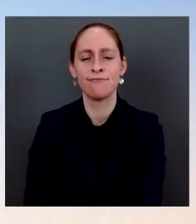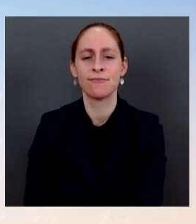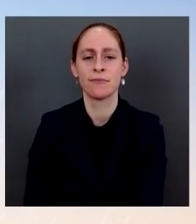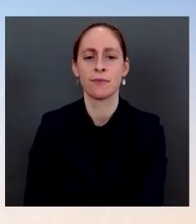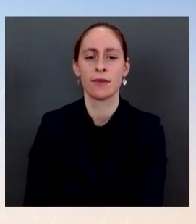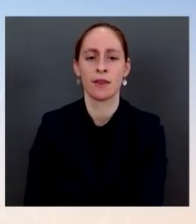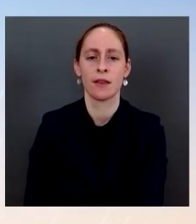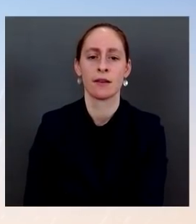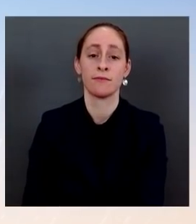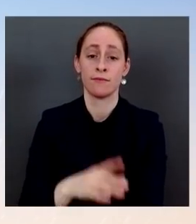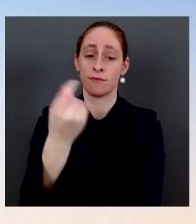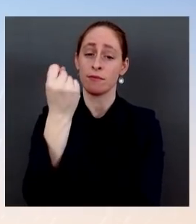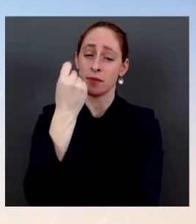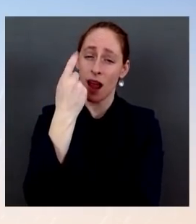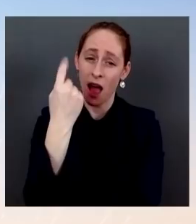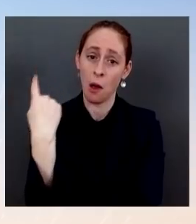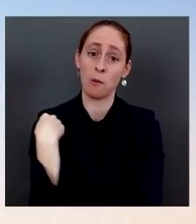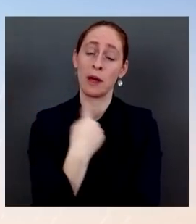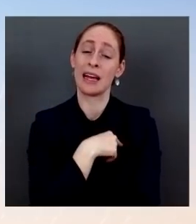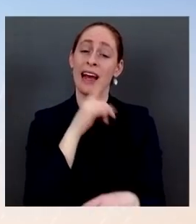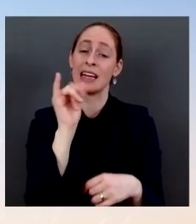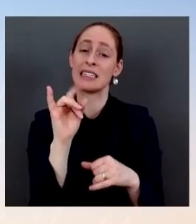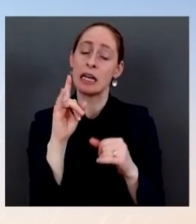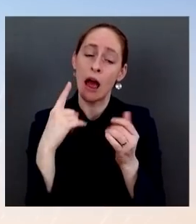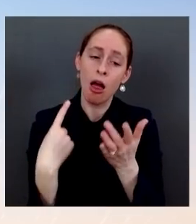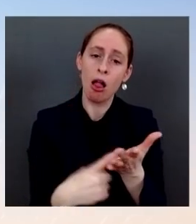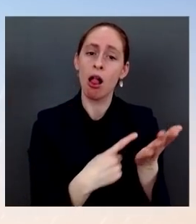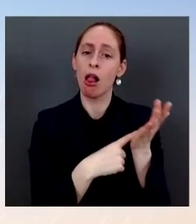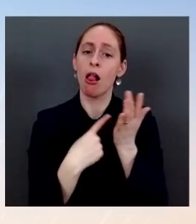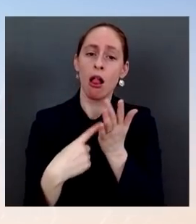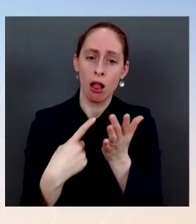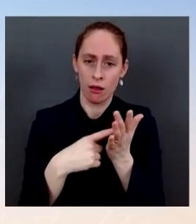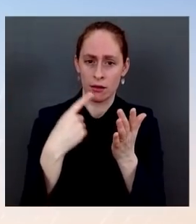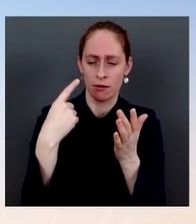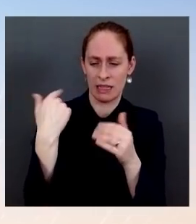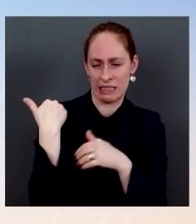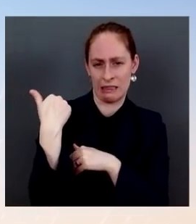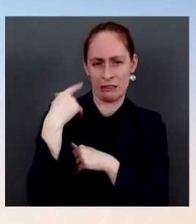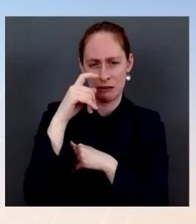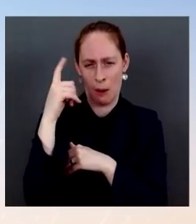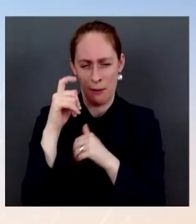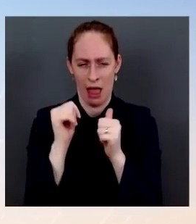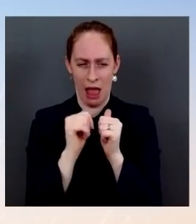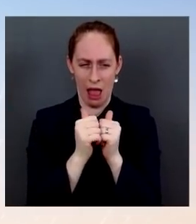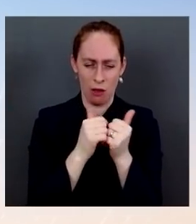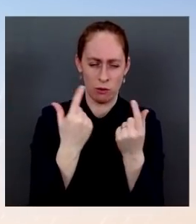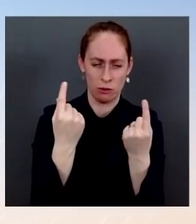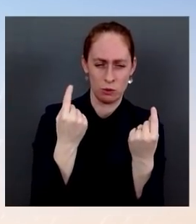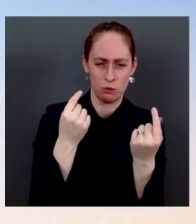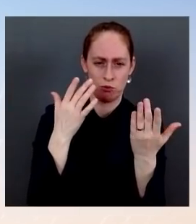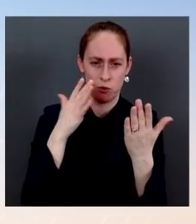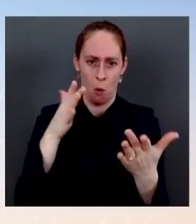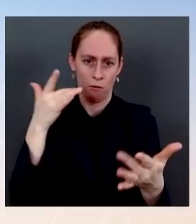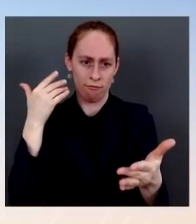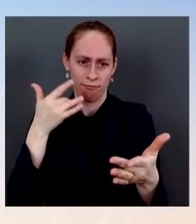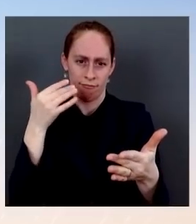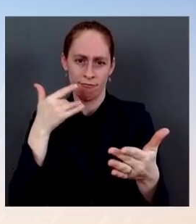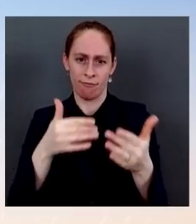kind of, the chain of events here to remind people of. And we forget June was a long time ago. But before the Delta variant was on the rise,